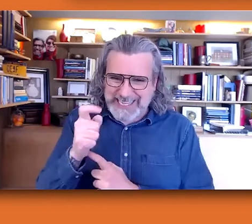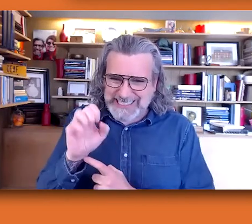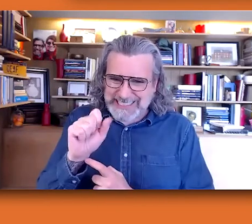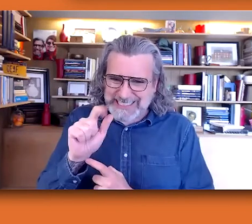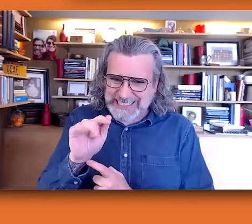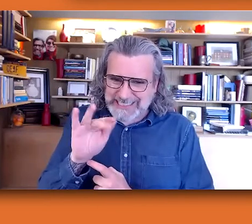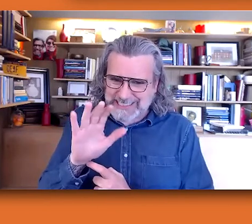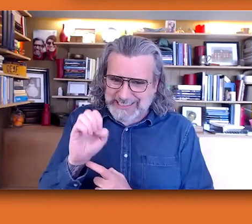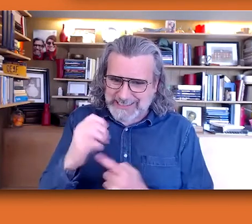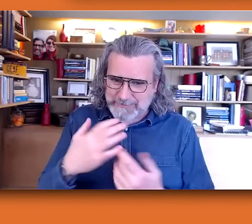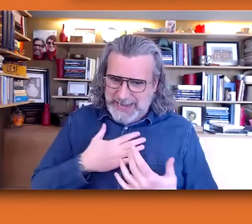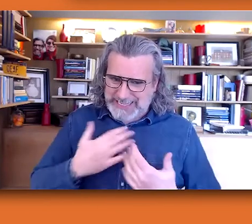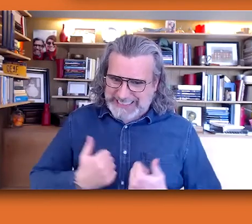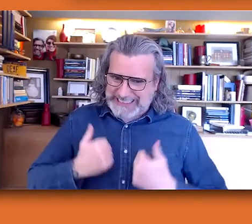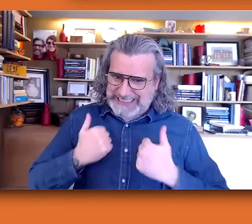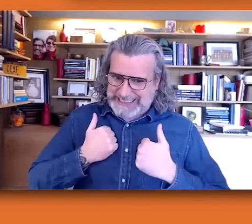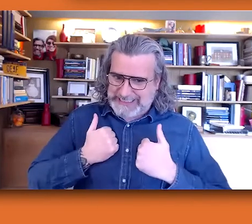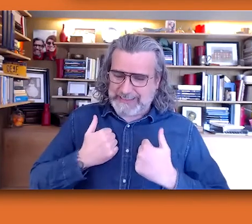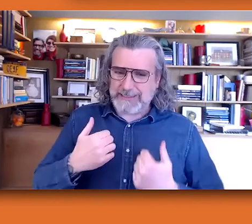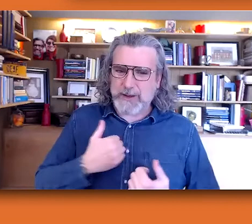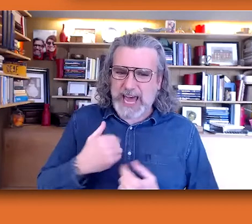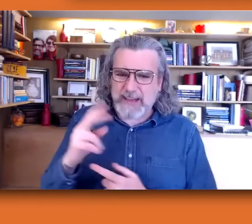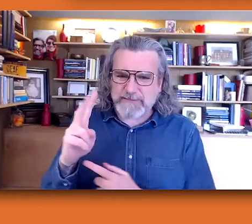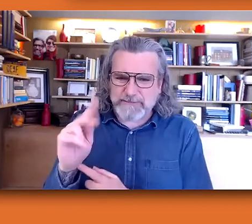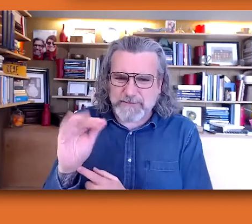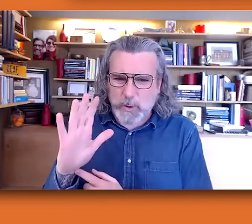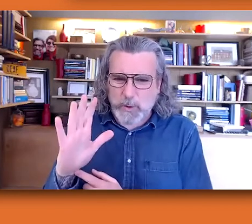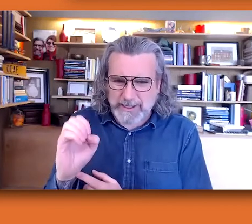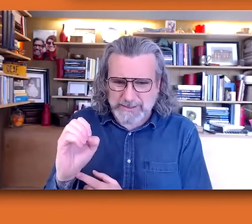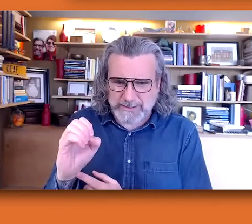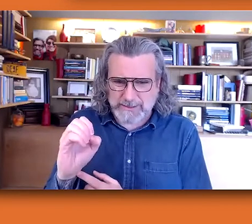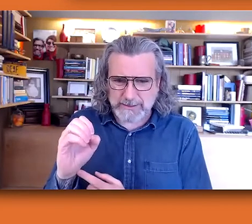the model of using a designated interpreter,